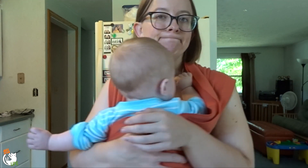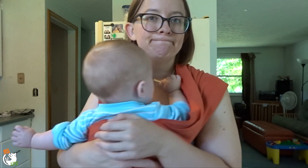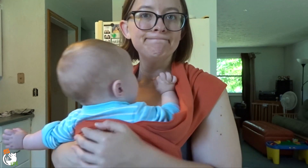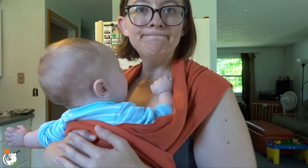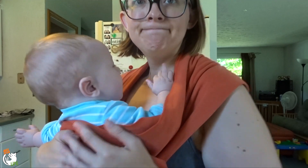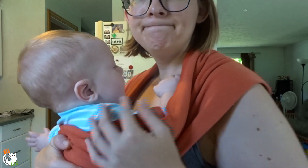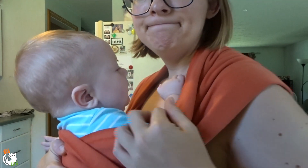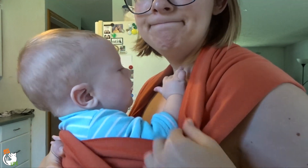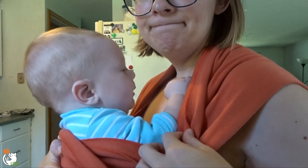Yep